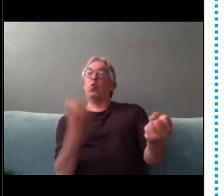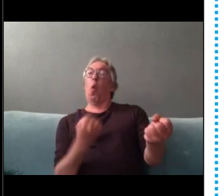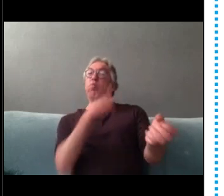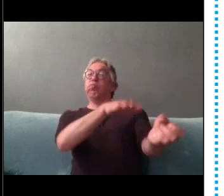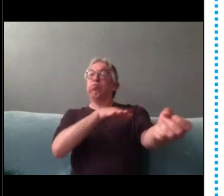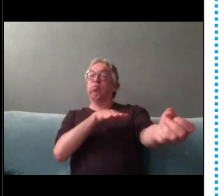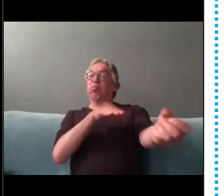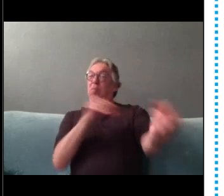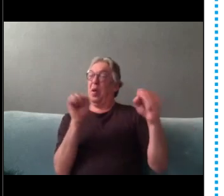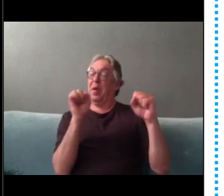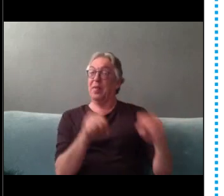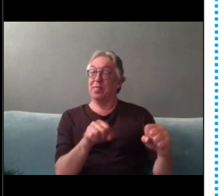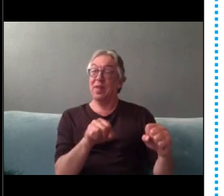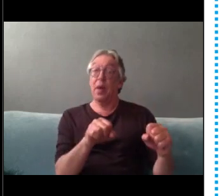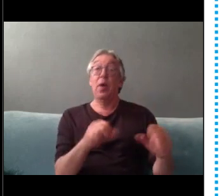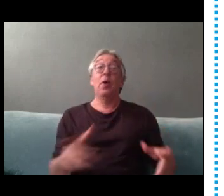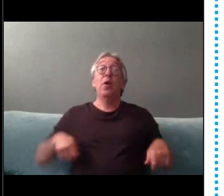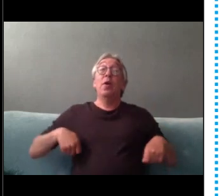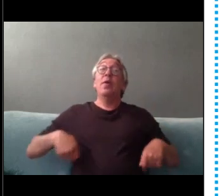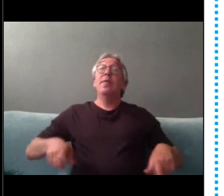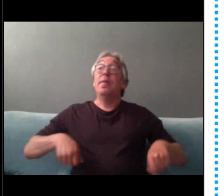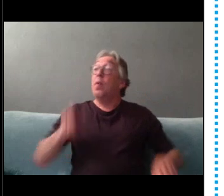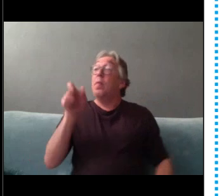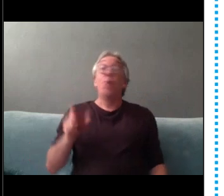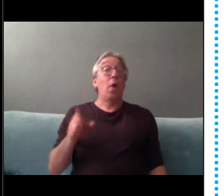with impaired mobility were forced to stay on the car deck